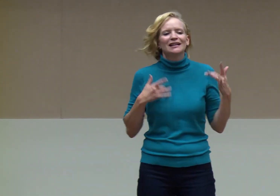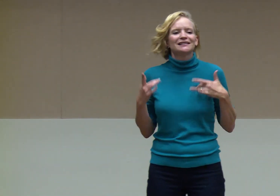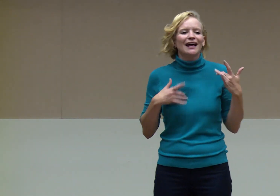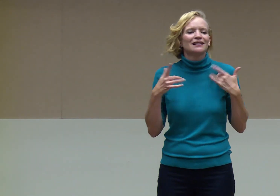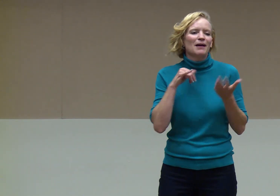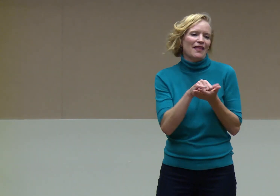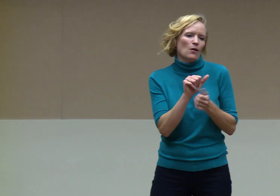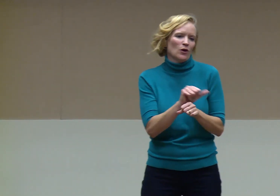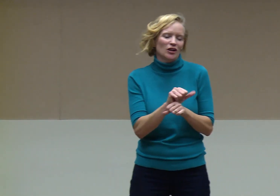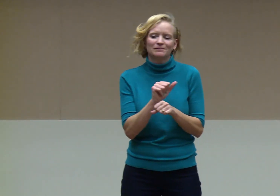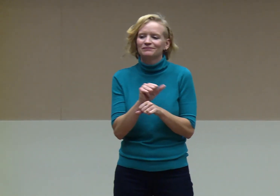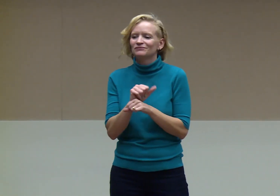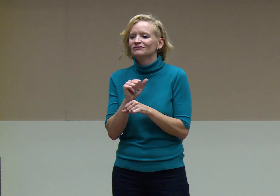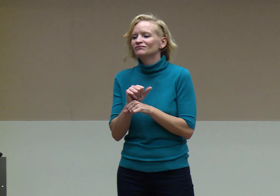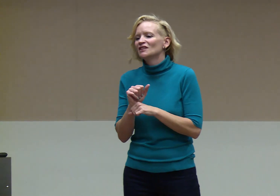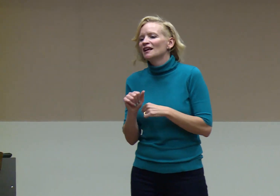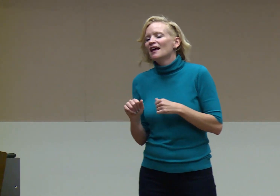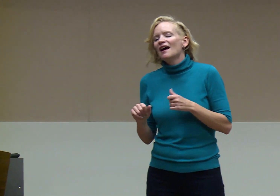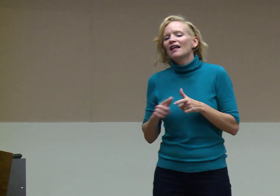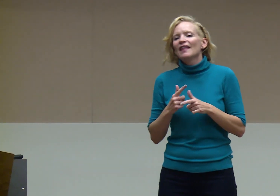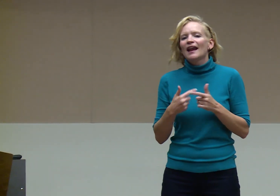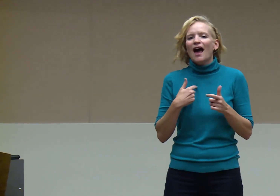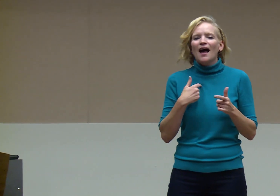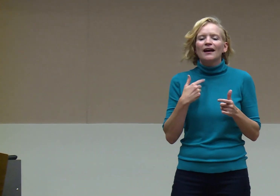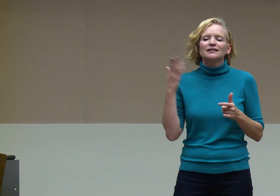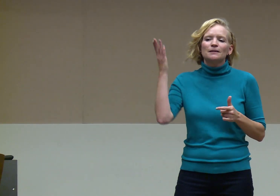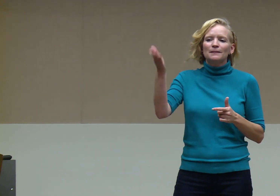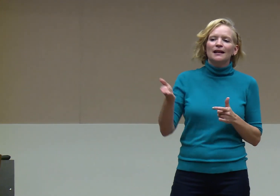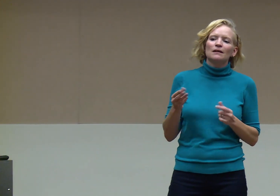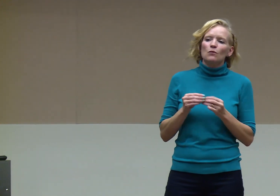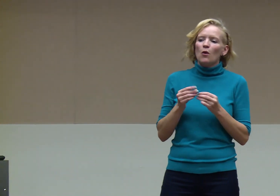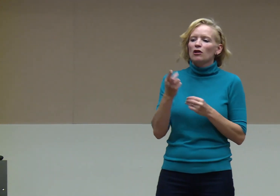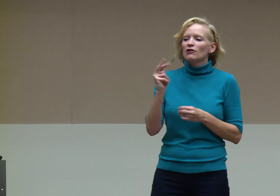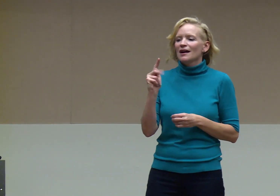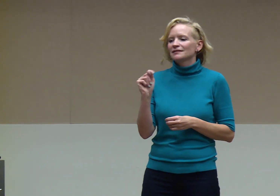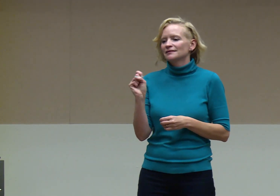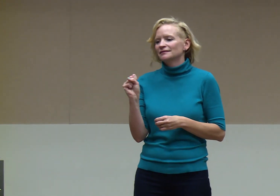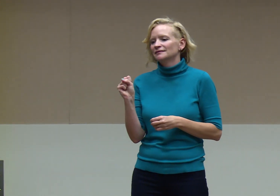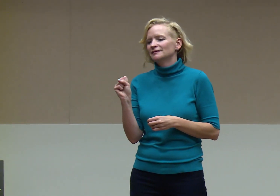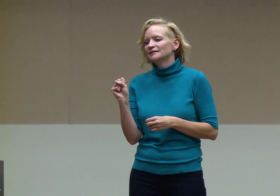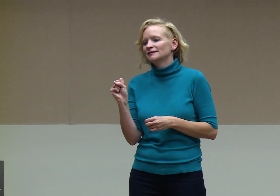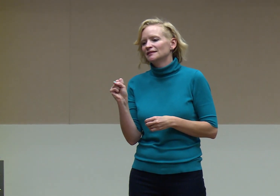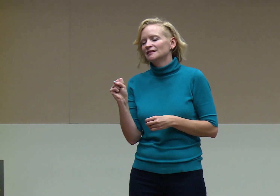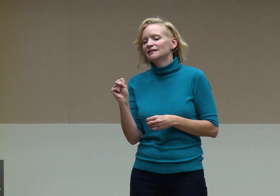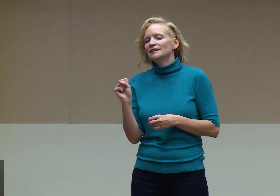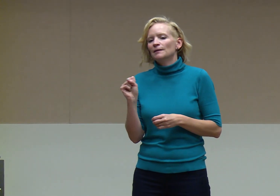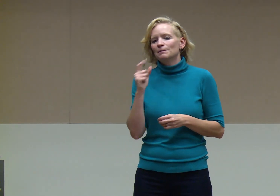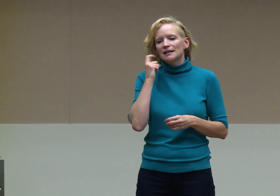I was really, really excited about this work. I was able to submit more grants.